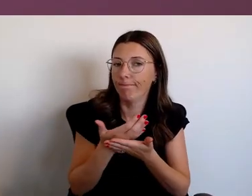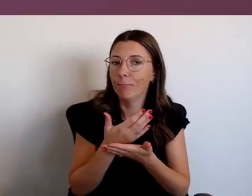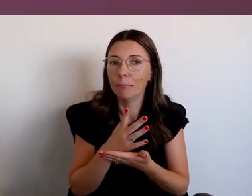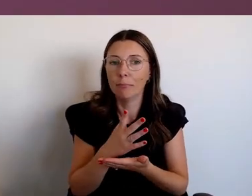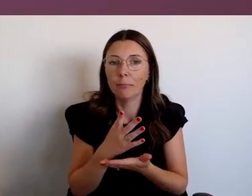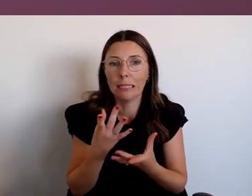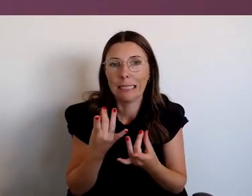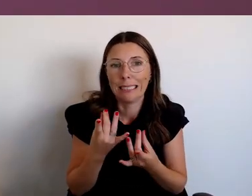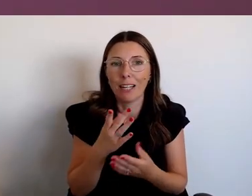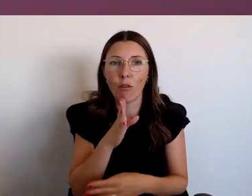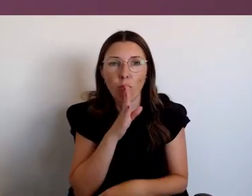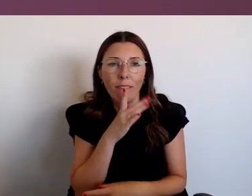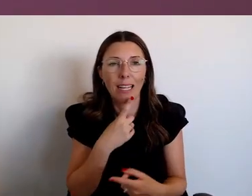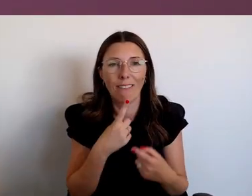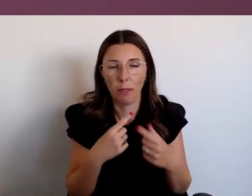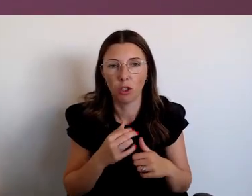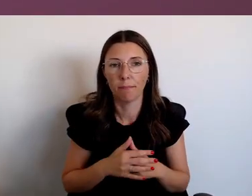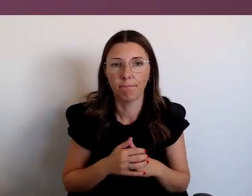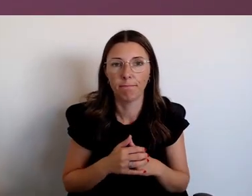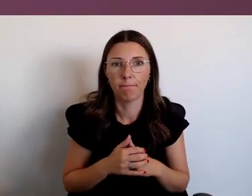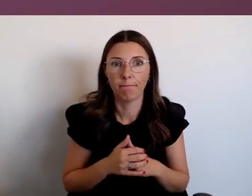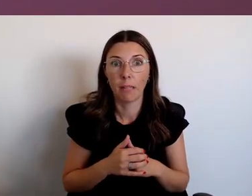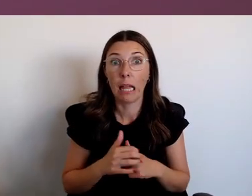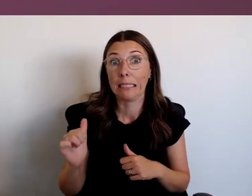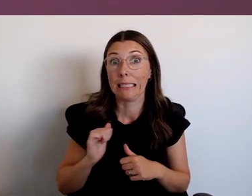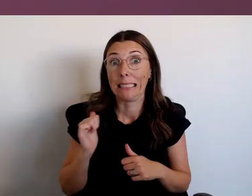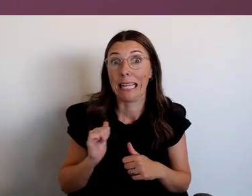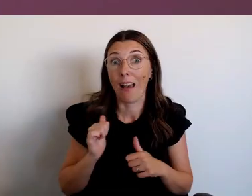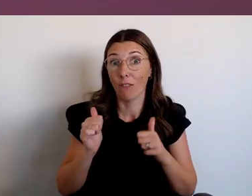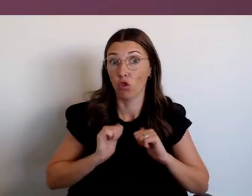As always, training for staff is critical, and that's training